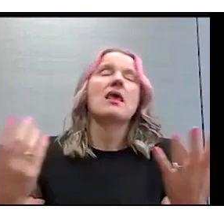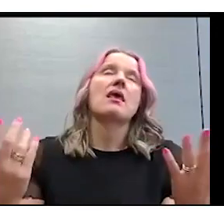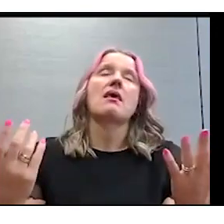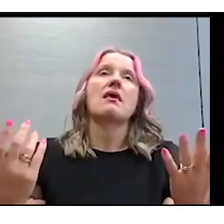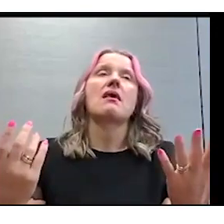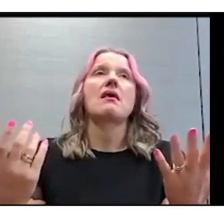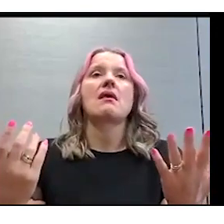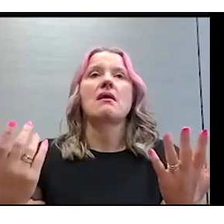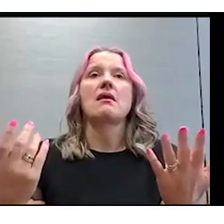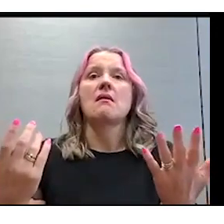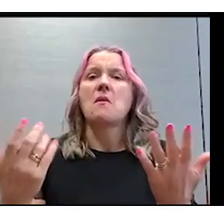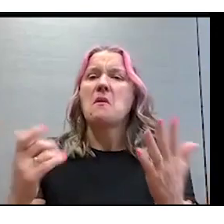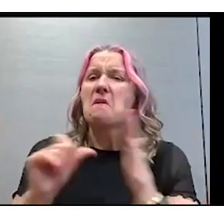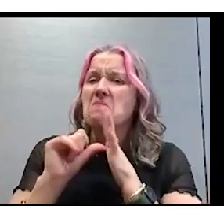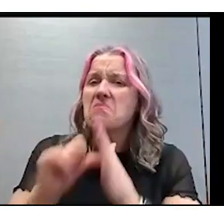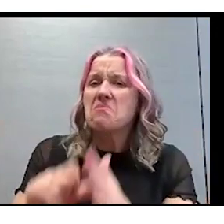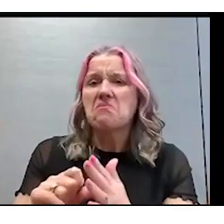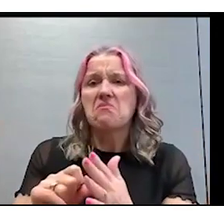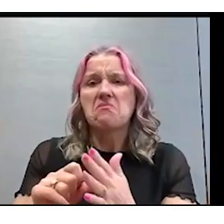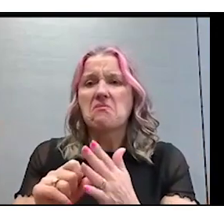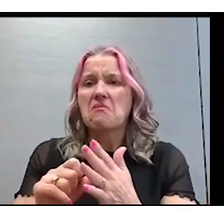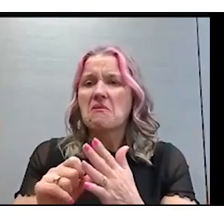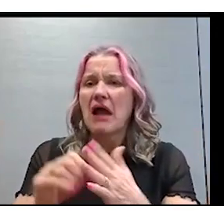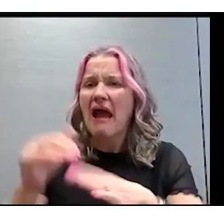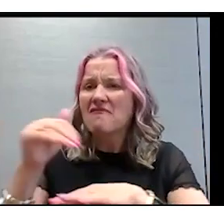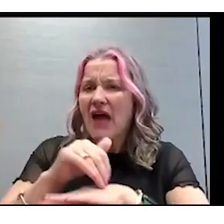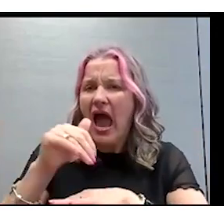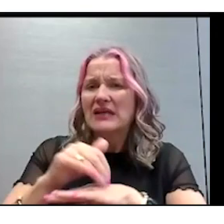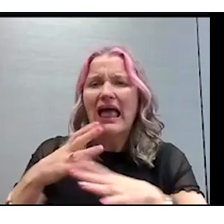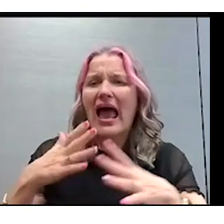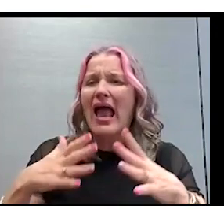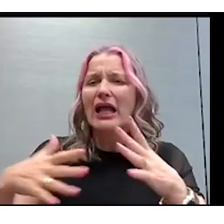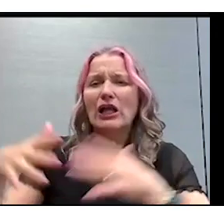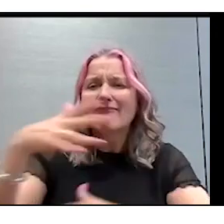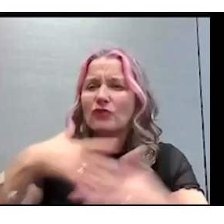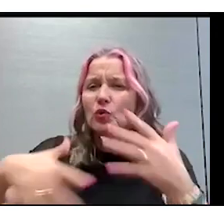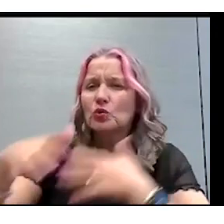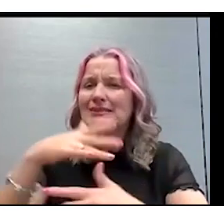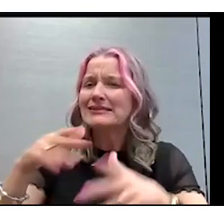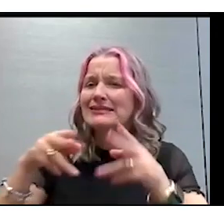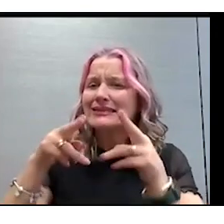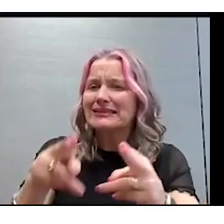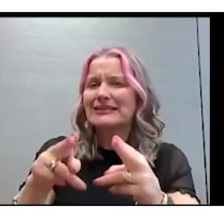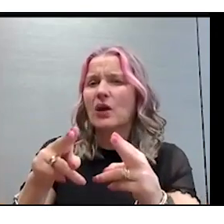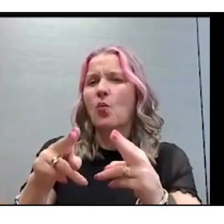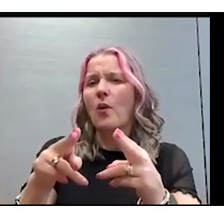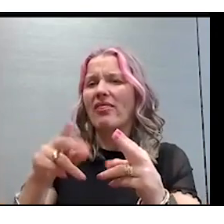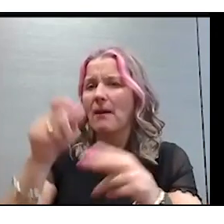very harsh effects that follow with confusing a system with a person and an accountability.